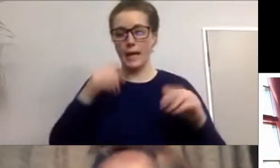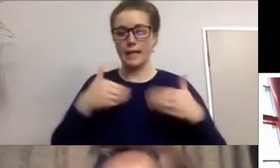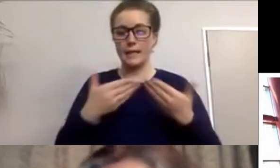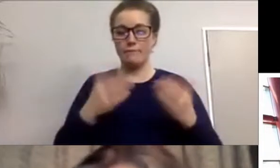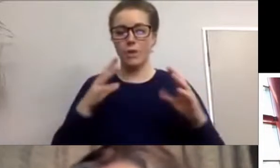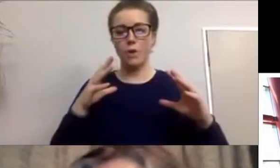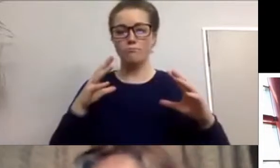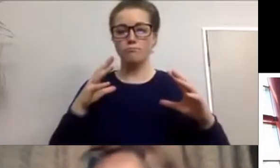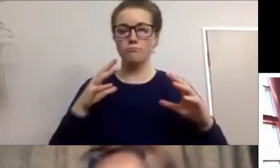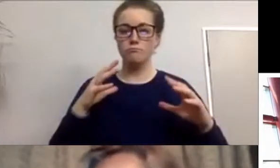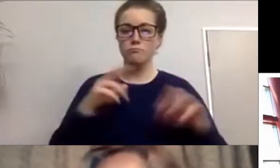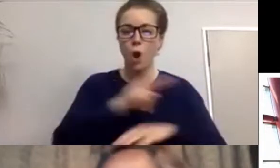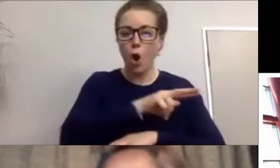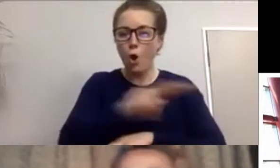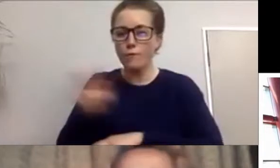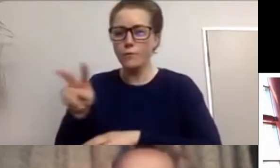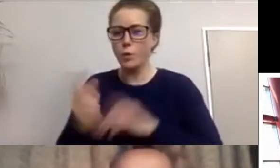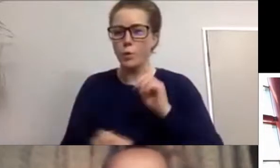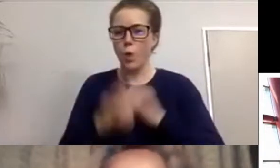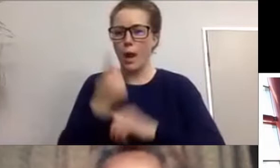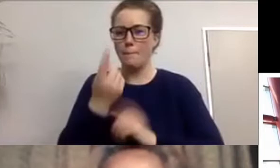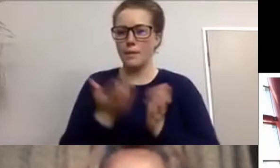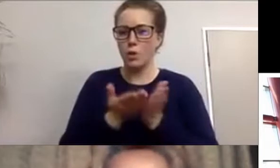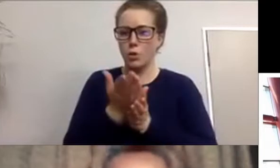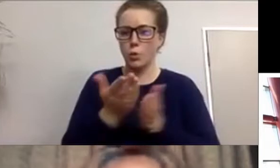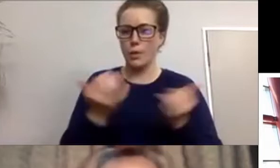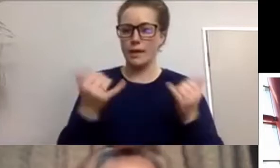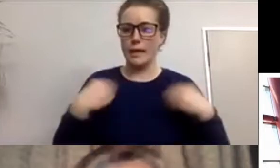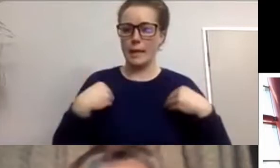this COVID and the impact it has on the company right now. So I will finish